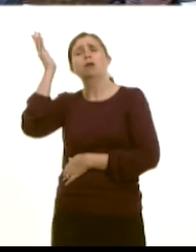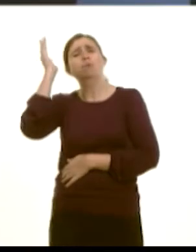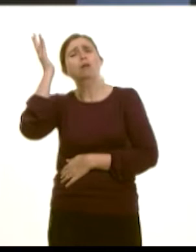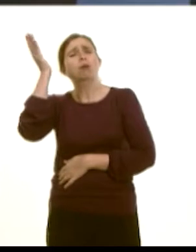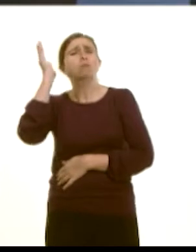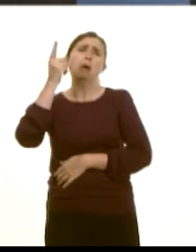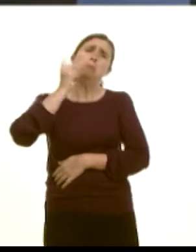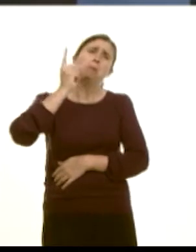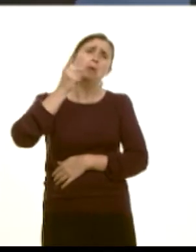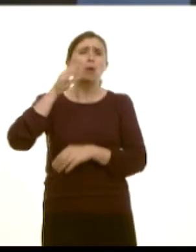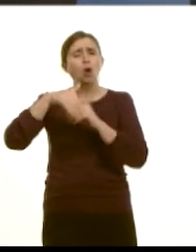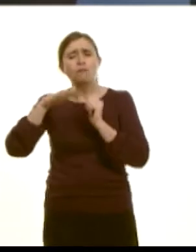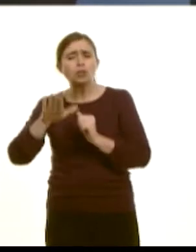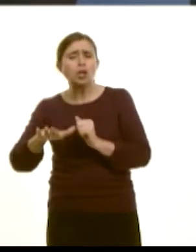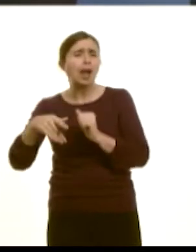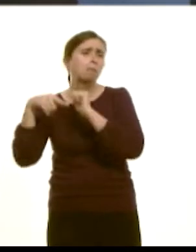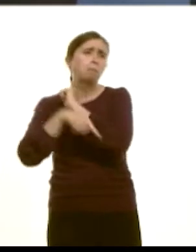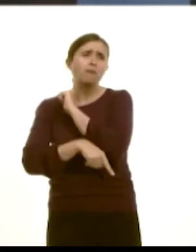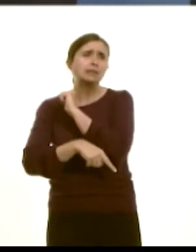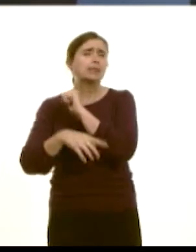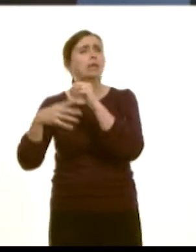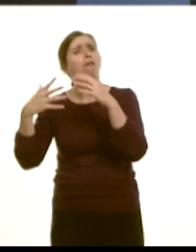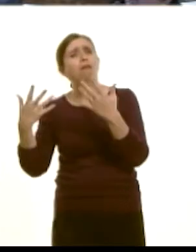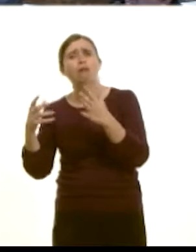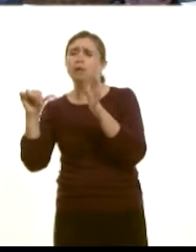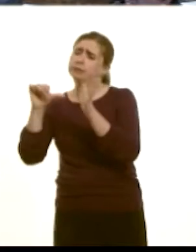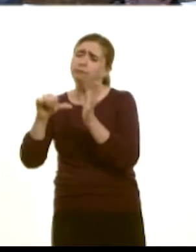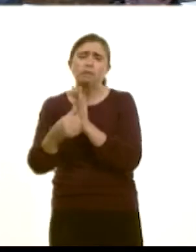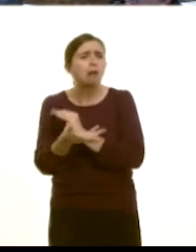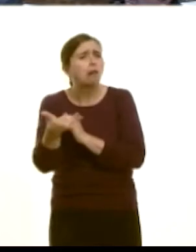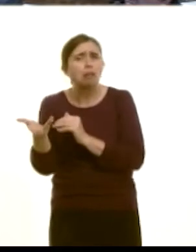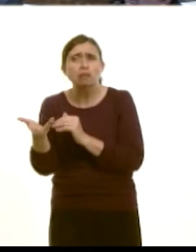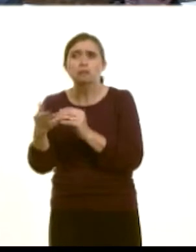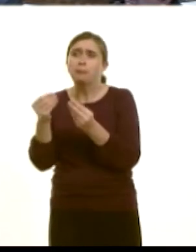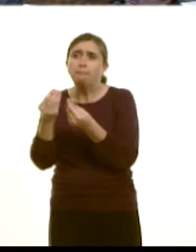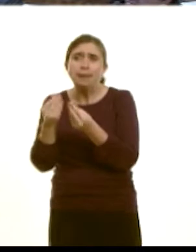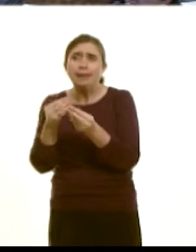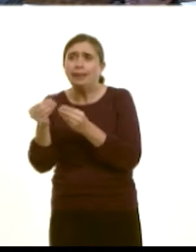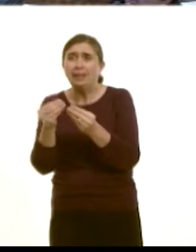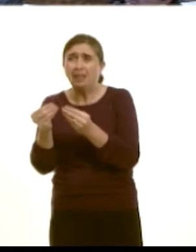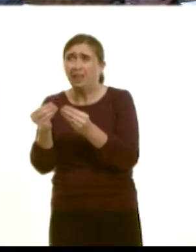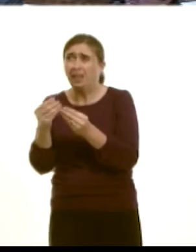or about the difficulties that people have in terms of making ends meet when he sits